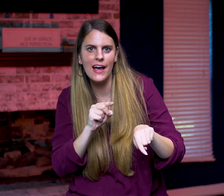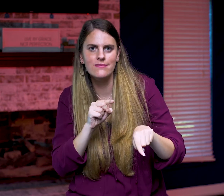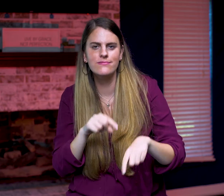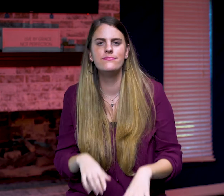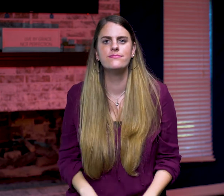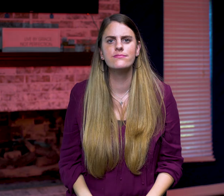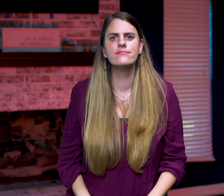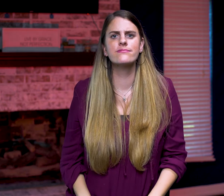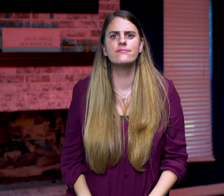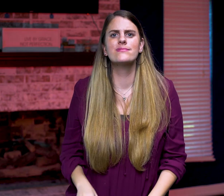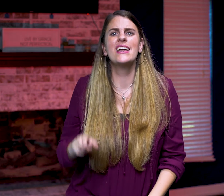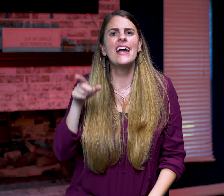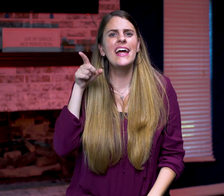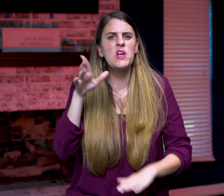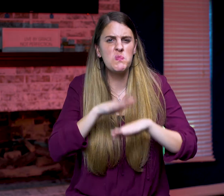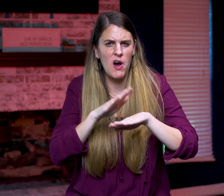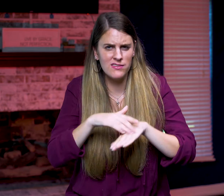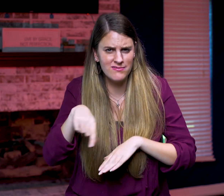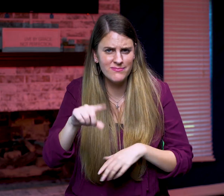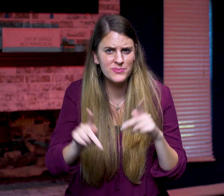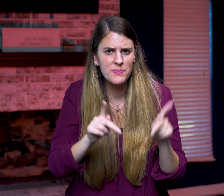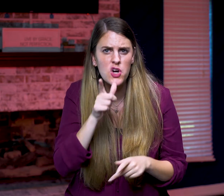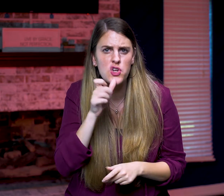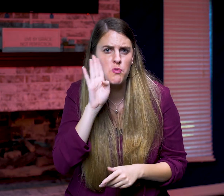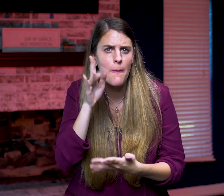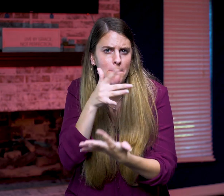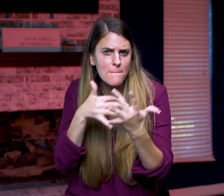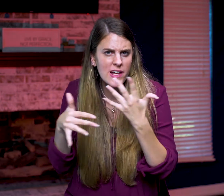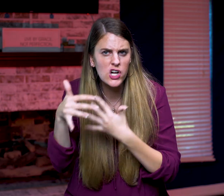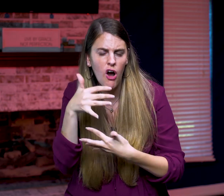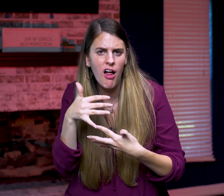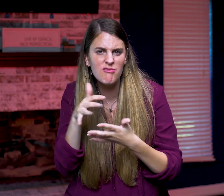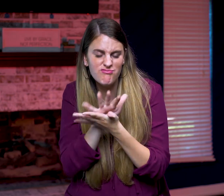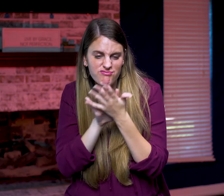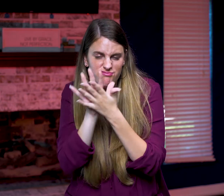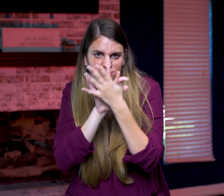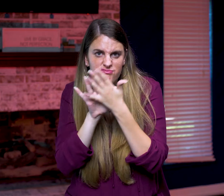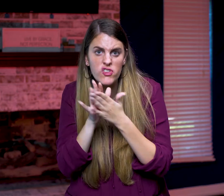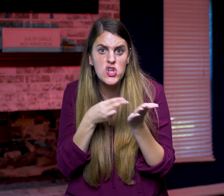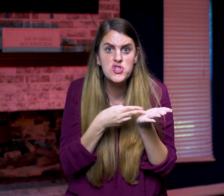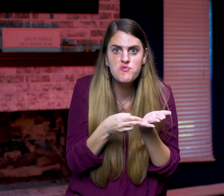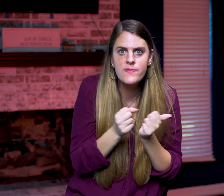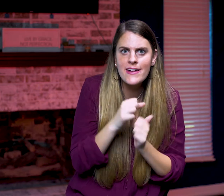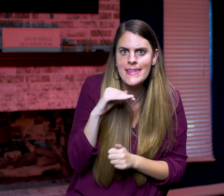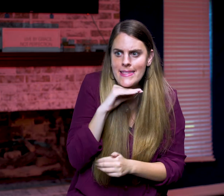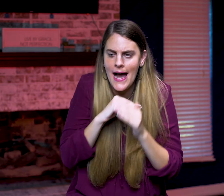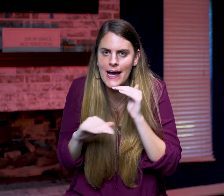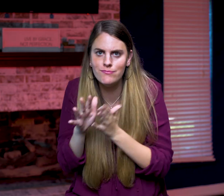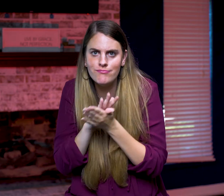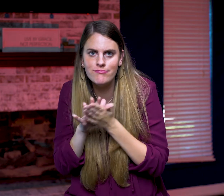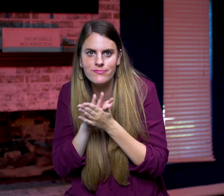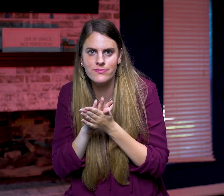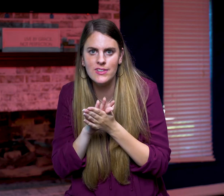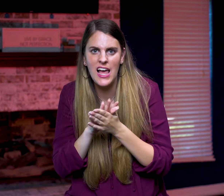He warns about people who will mingle truth with lies